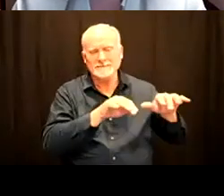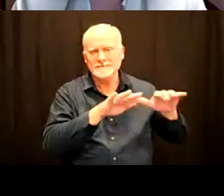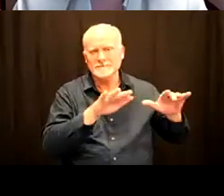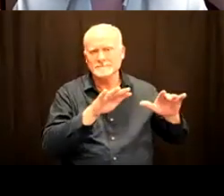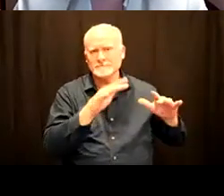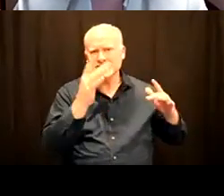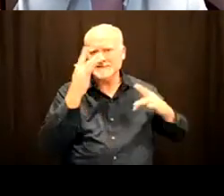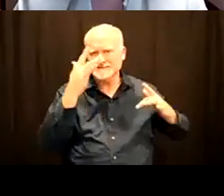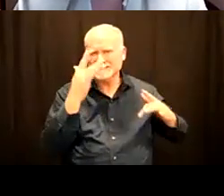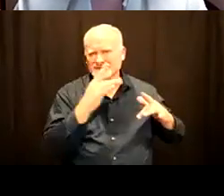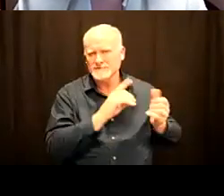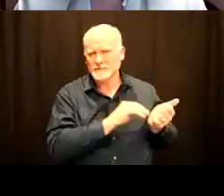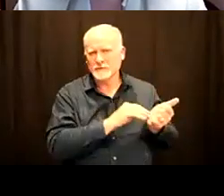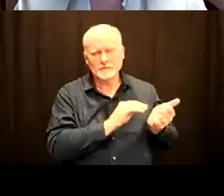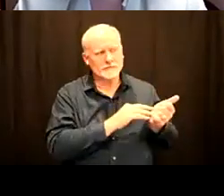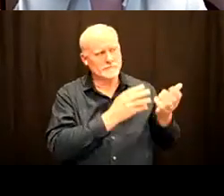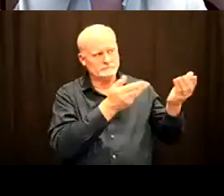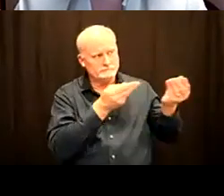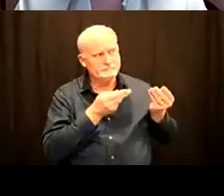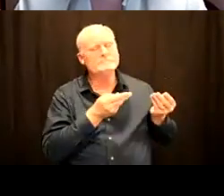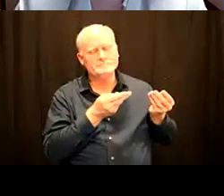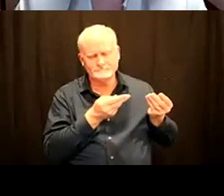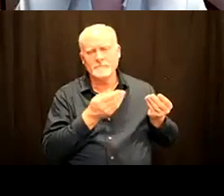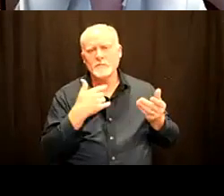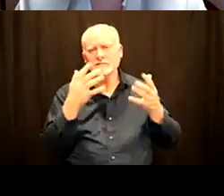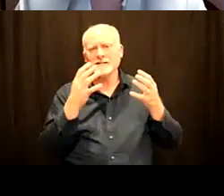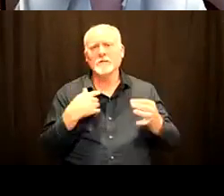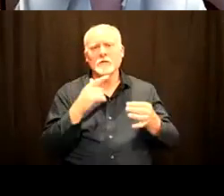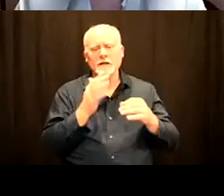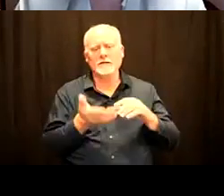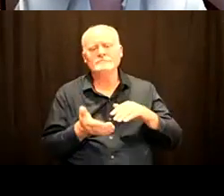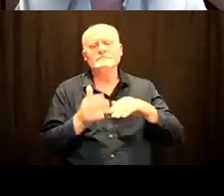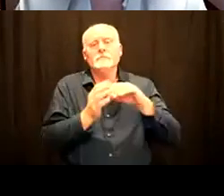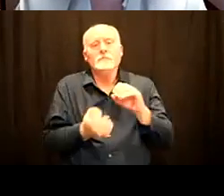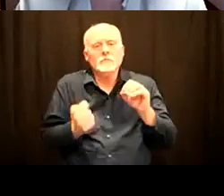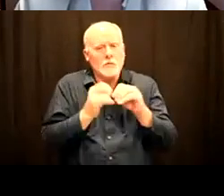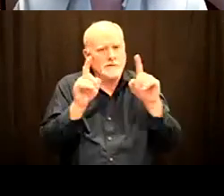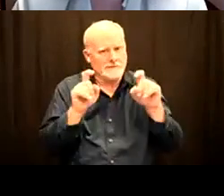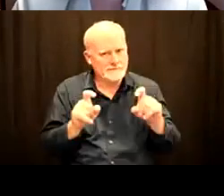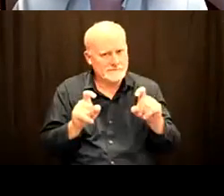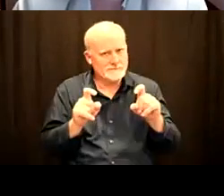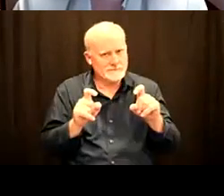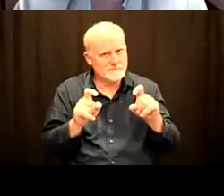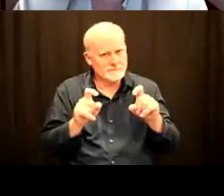uab's testing plan for the spring is going to be enhanced and expanded our modified health